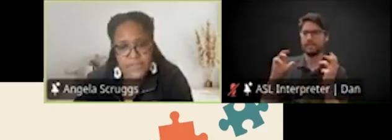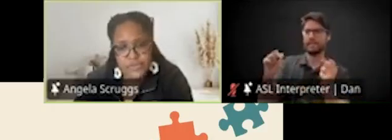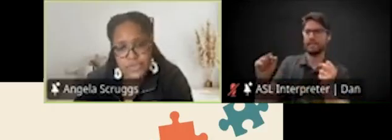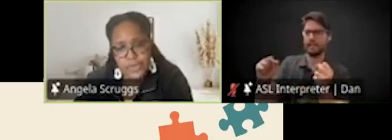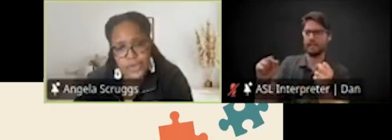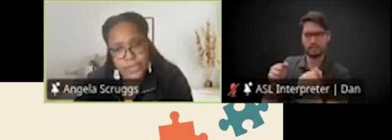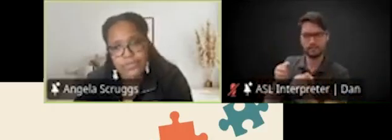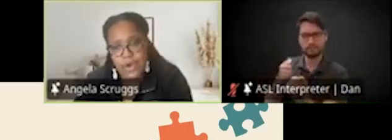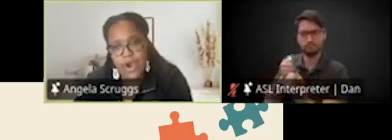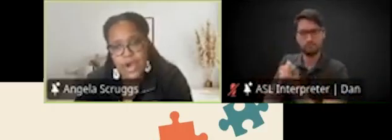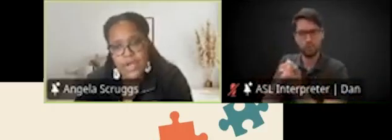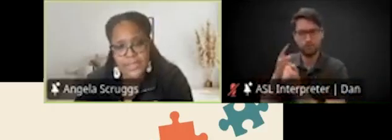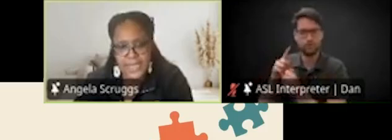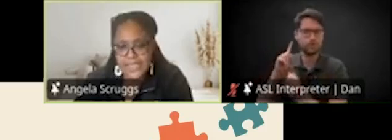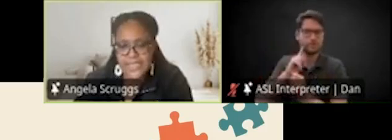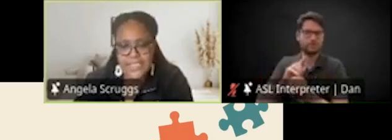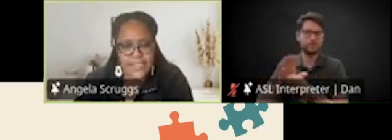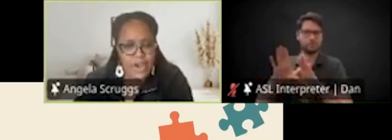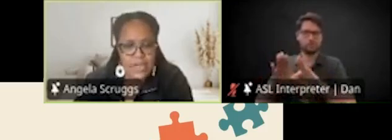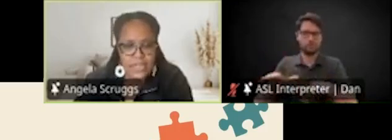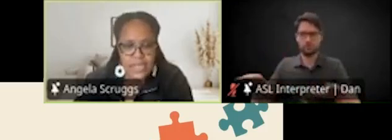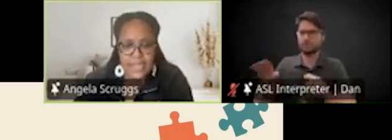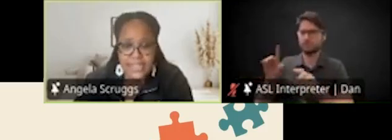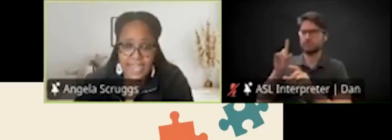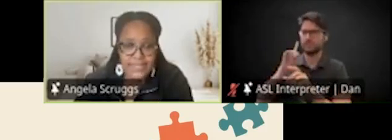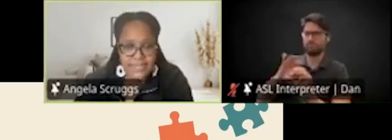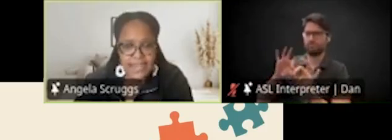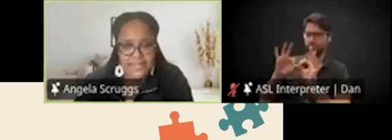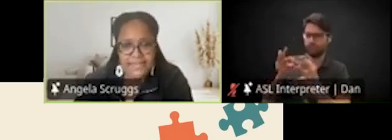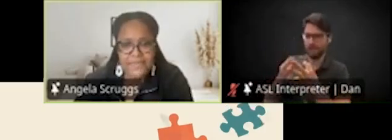individuals that are going through hard places and hard, uh... times in life.